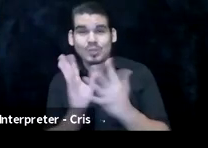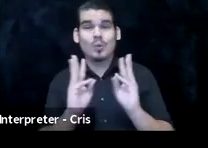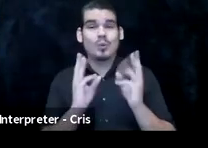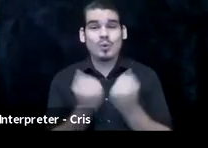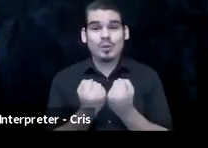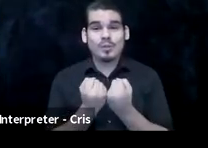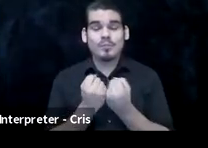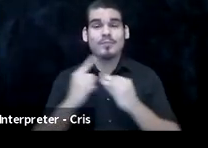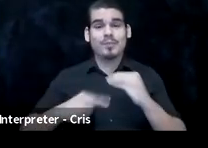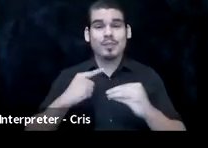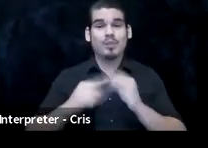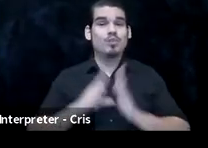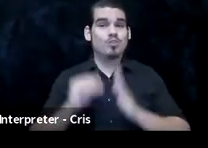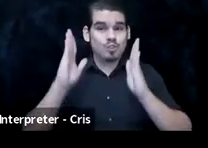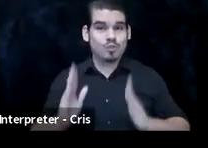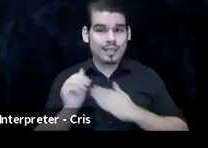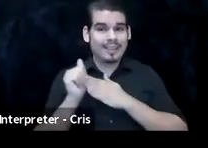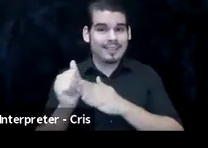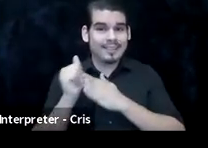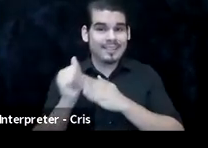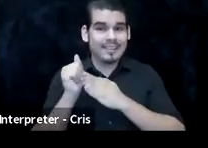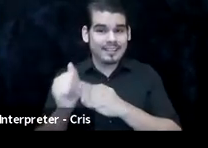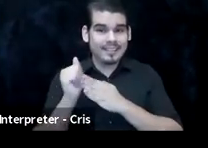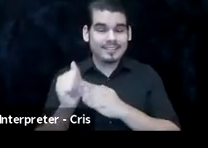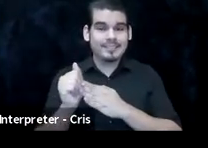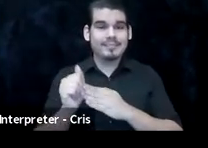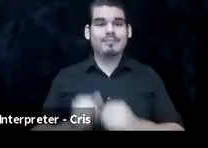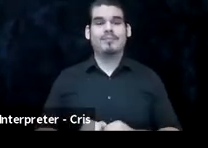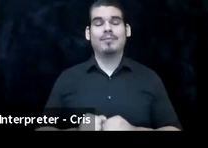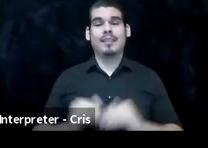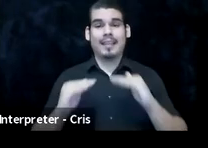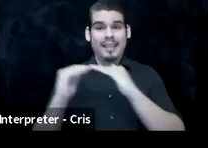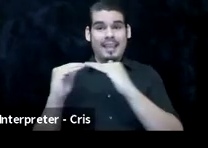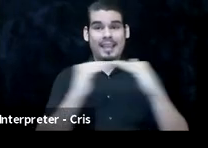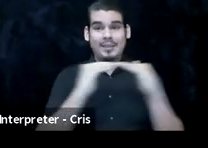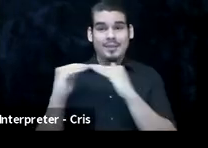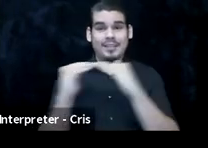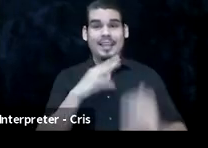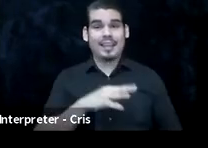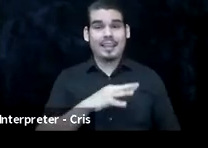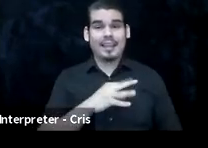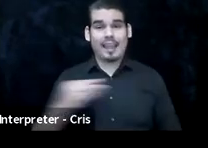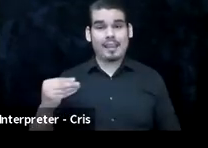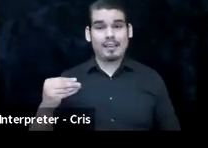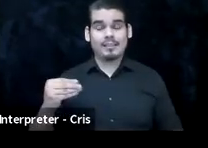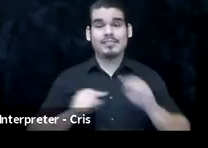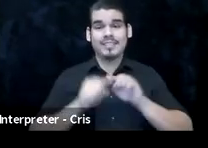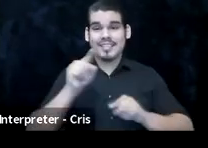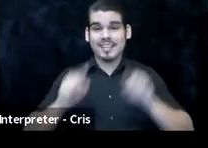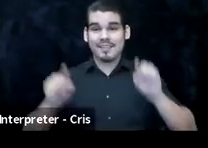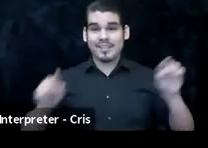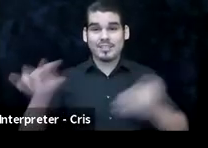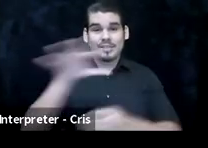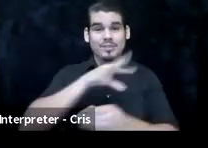Katherine Squire: So we have a number of diversity, equity and inclusion workshops, if you want to be involved with legislated legislative advocacy.